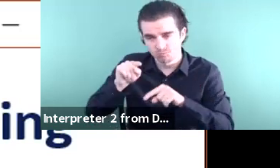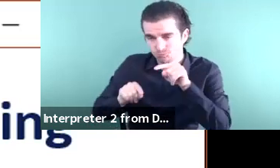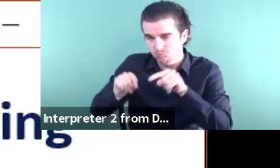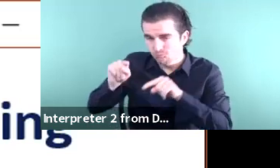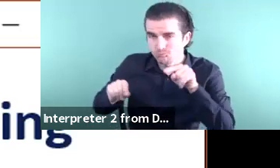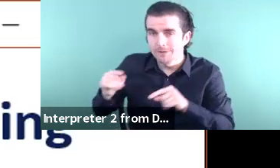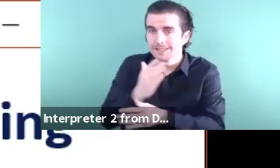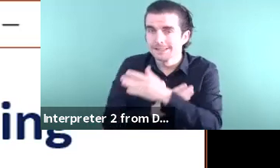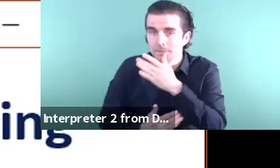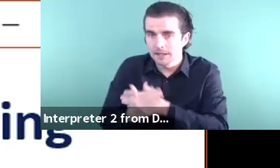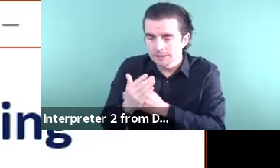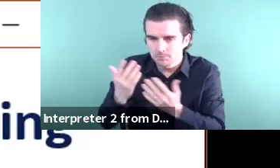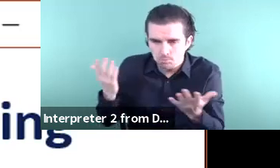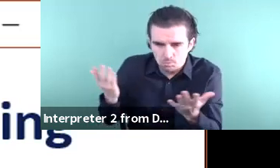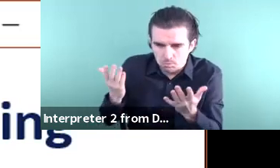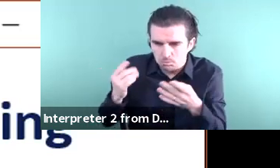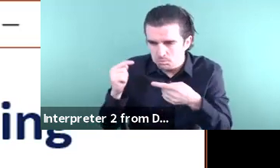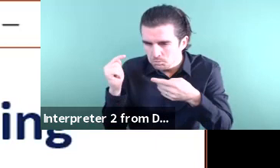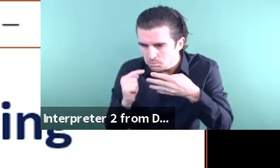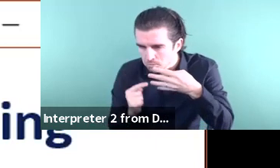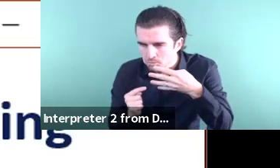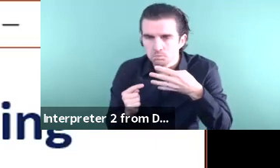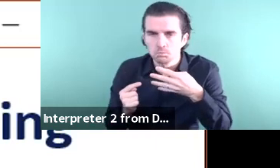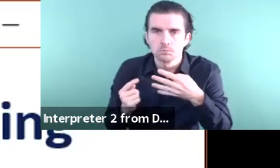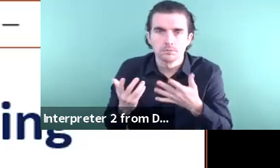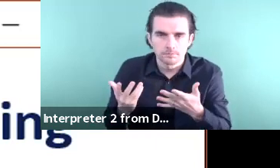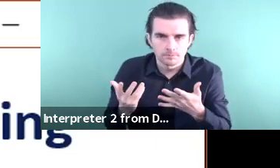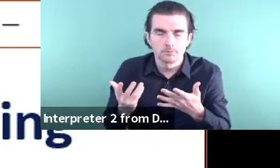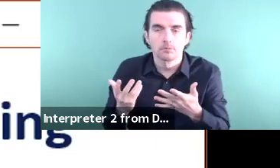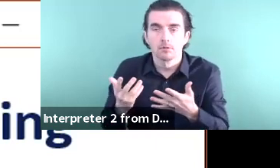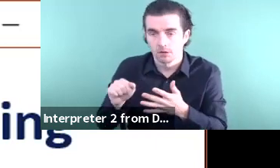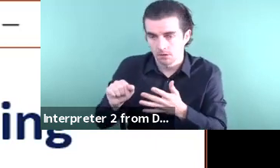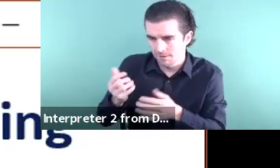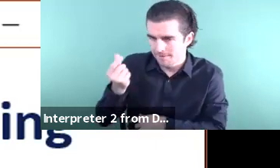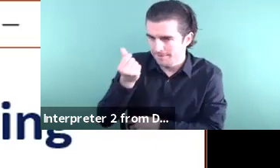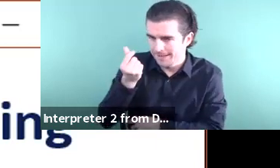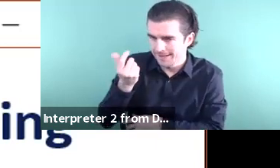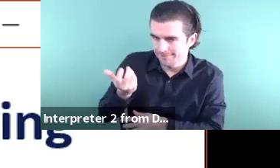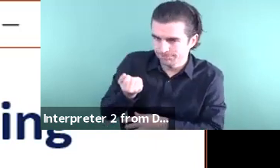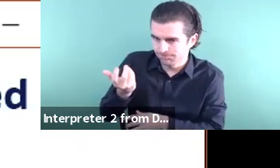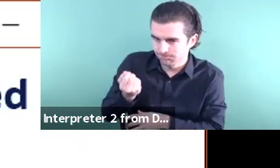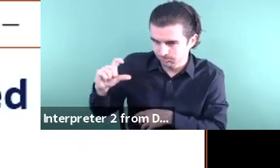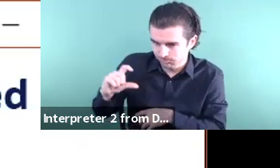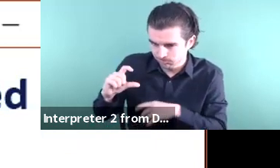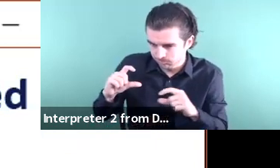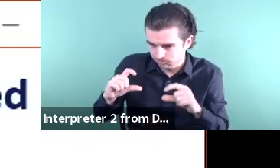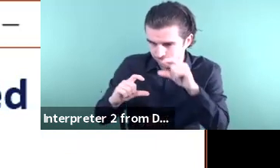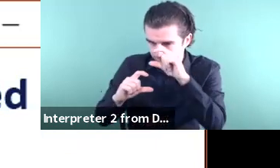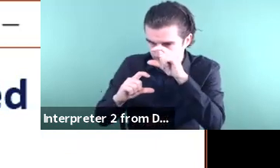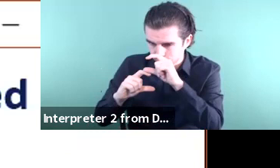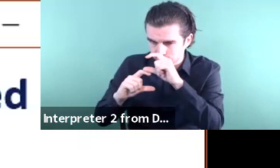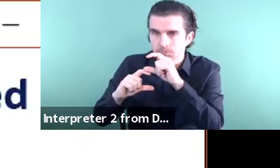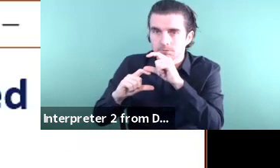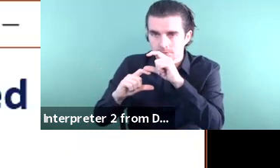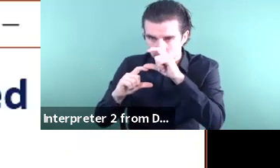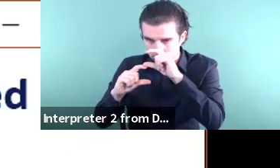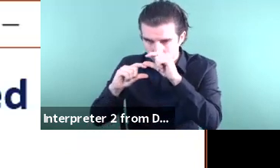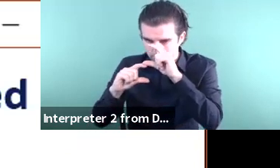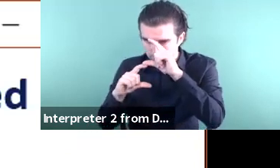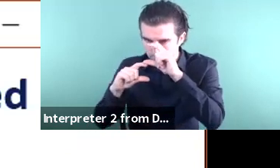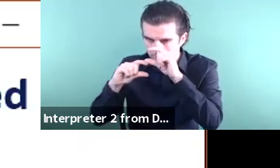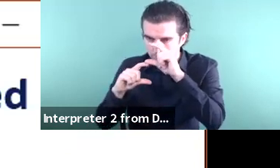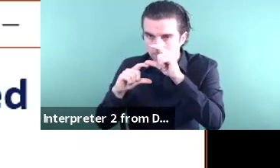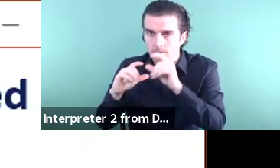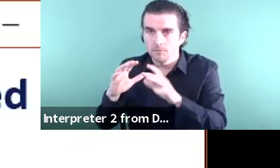tailored to the specific circumstances that we face. So, in mainstream programmes,